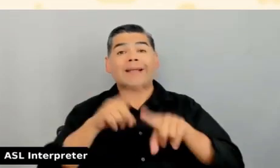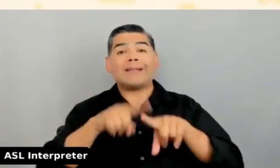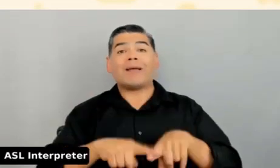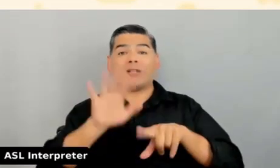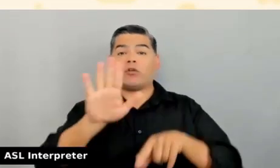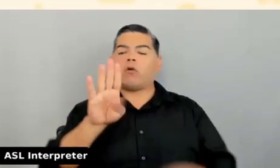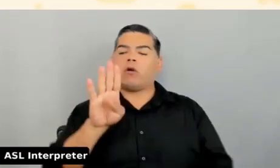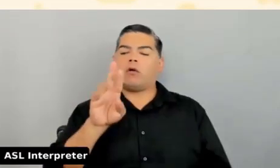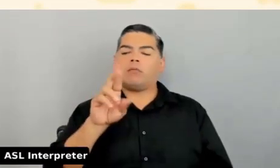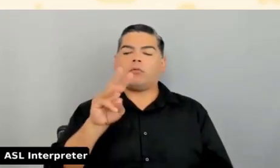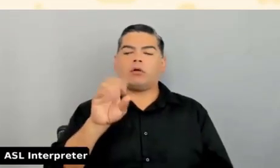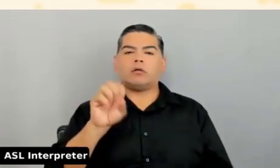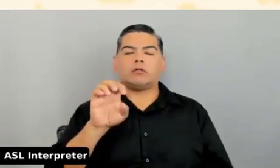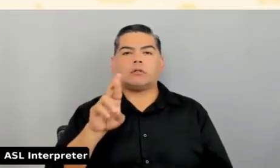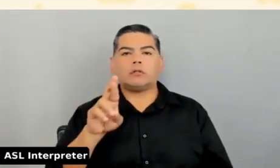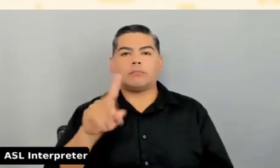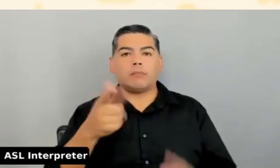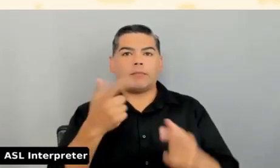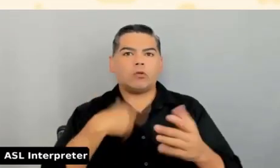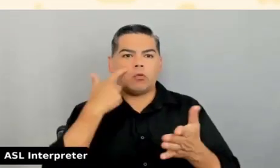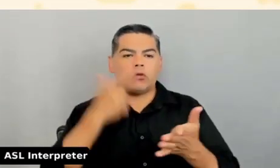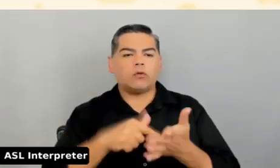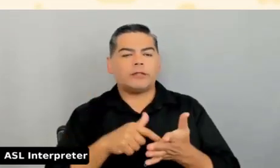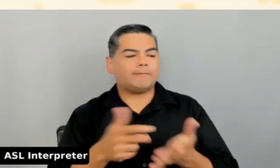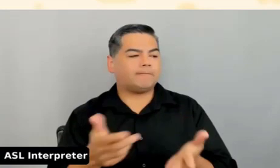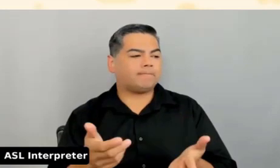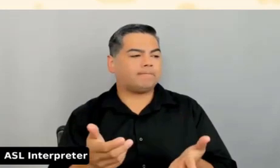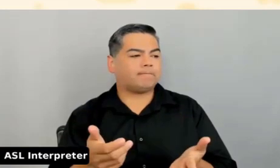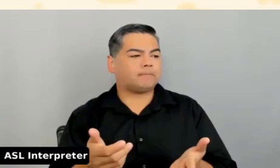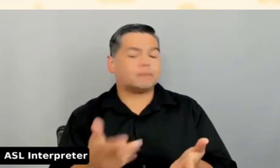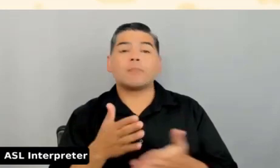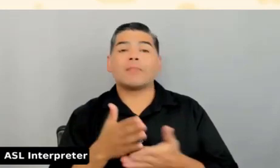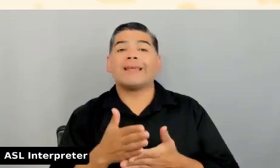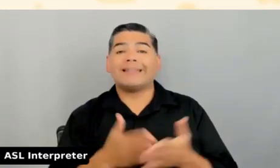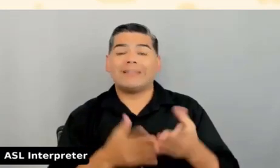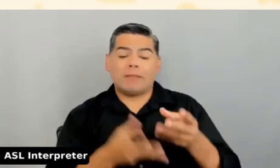you may be encountering some additional errors.